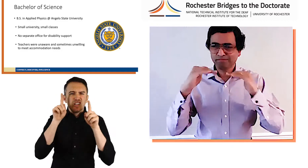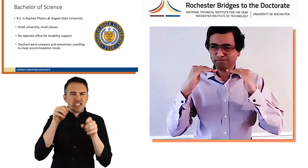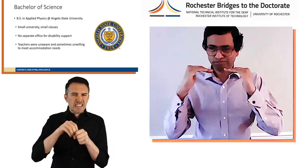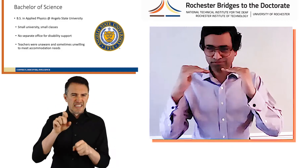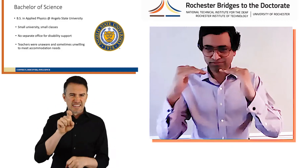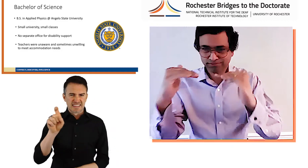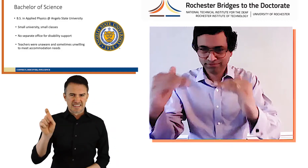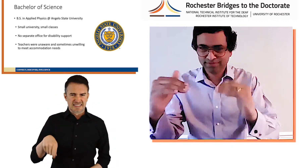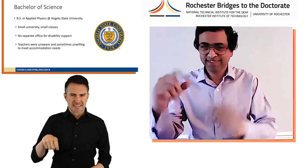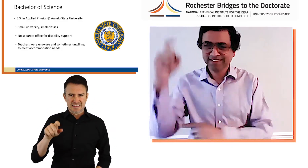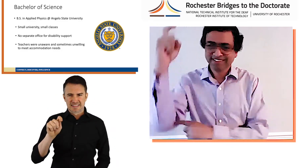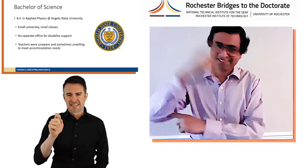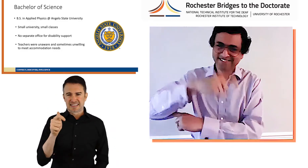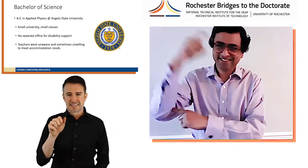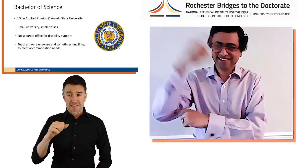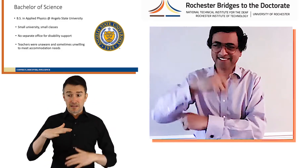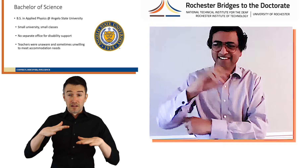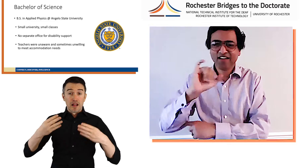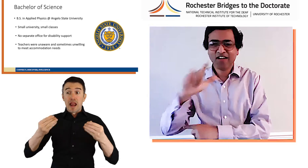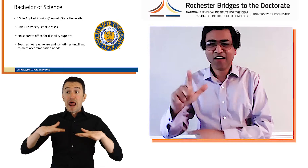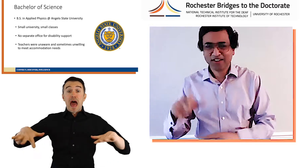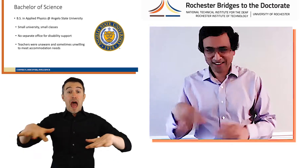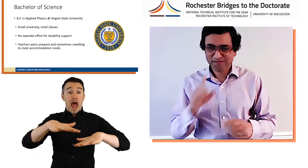and west Texas, of course, is very flat.